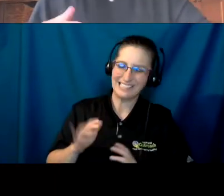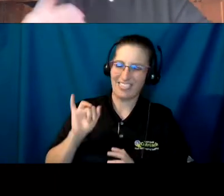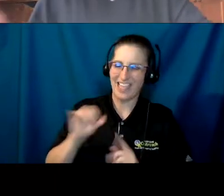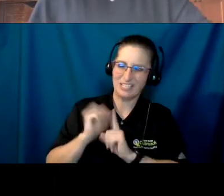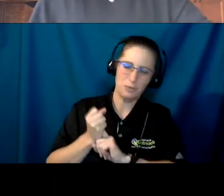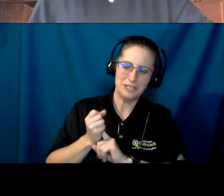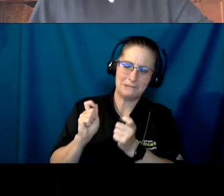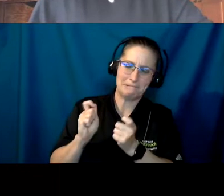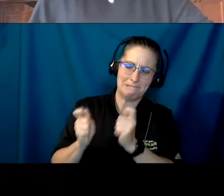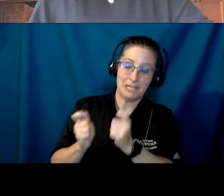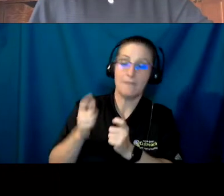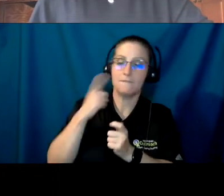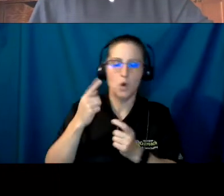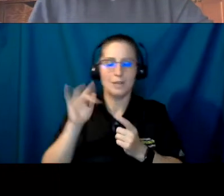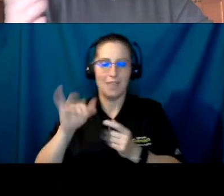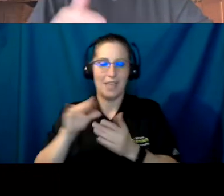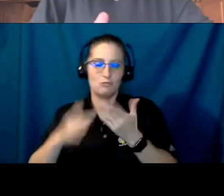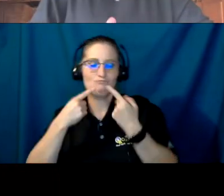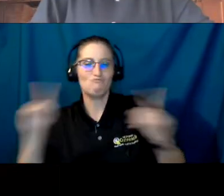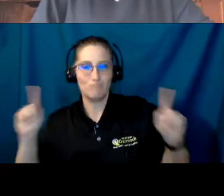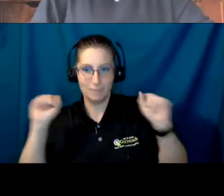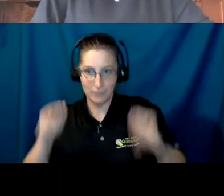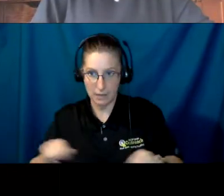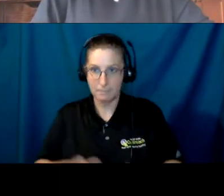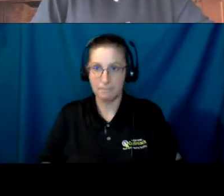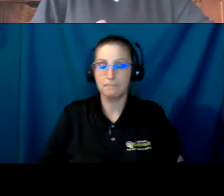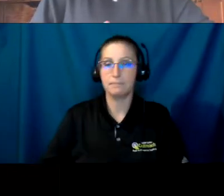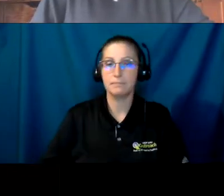student can have success here. And then when you're looking for opportunities in terms